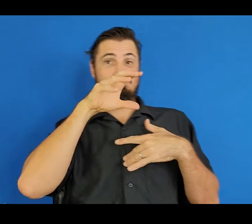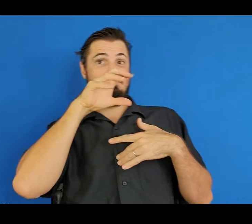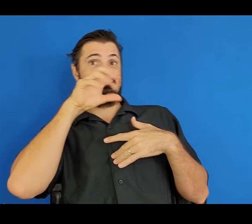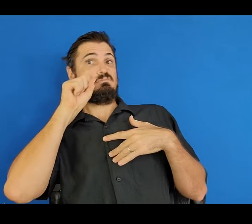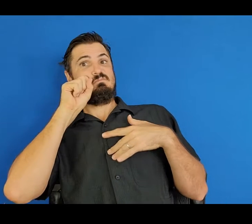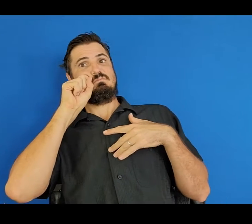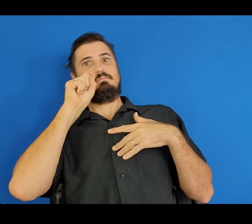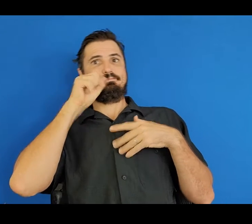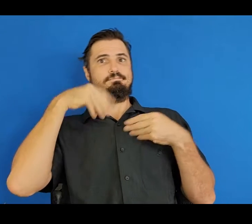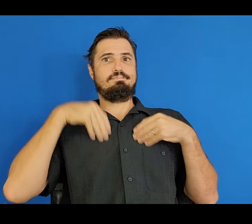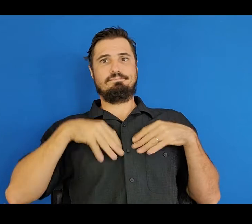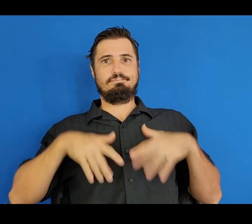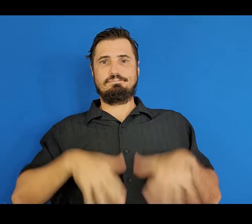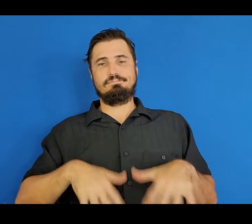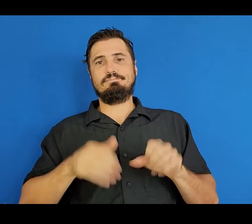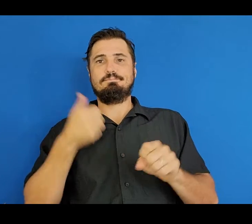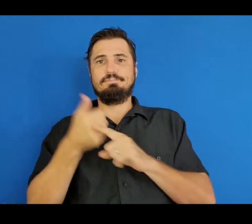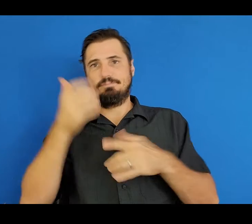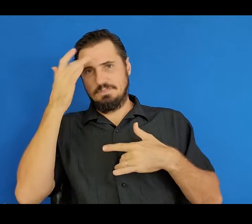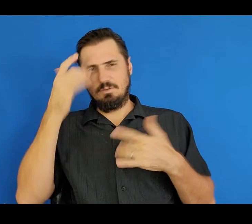how to slow the transmission of this virus: